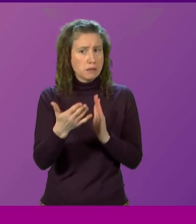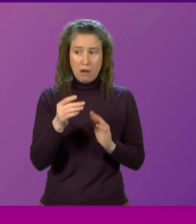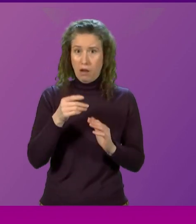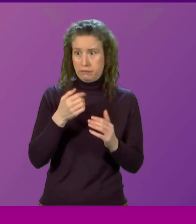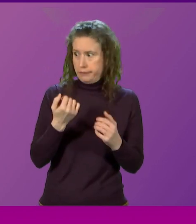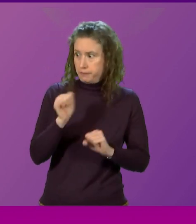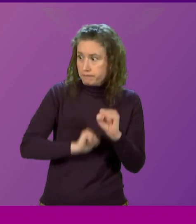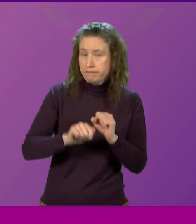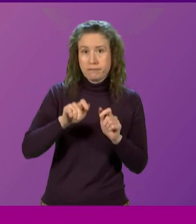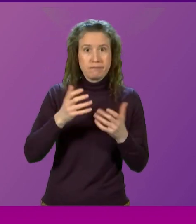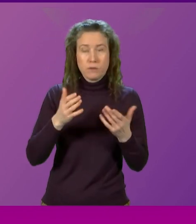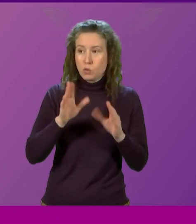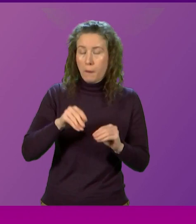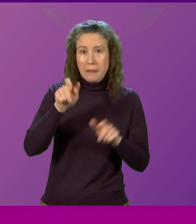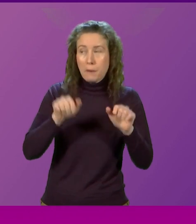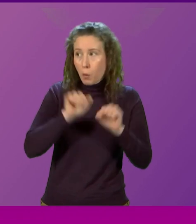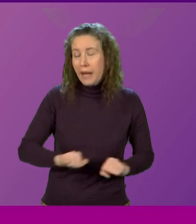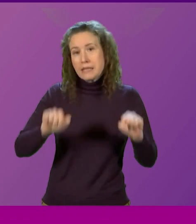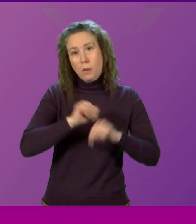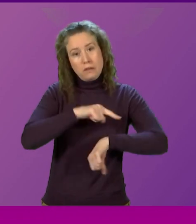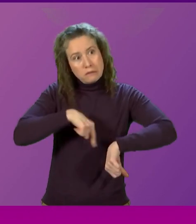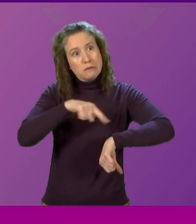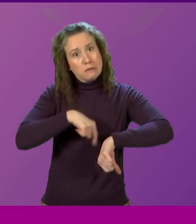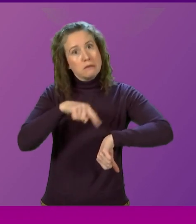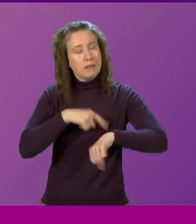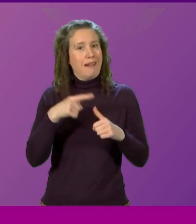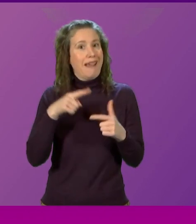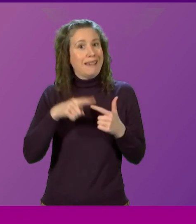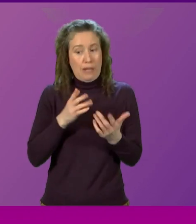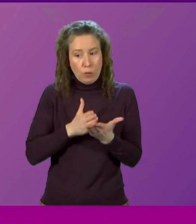hours on end at A and E departments over Christmas?